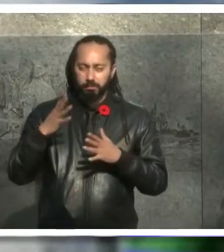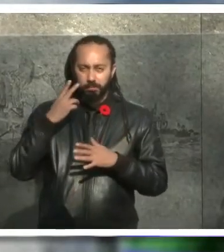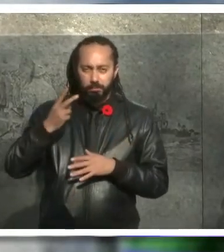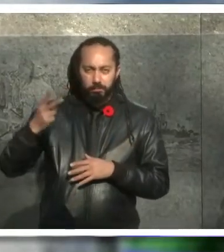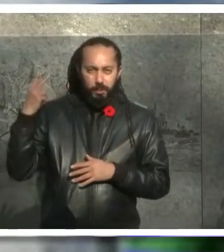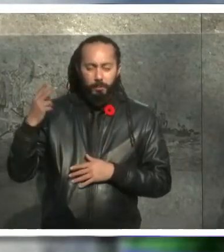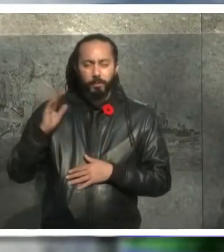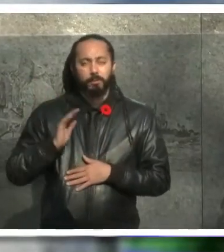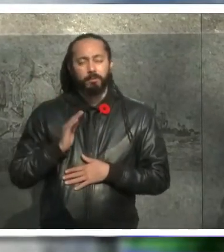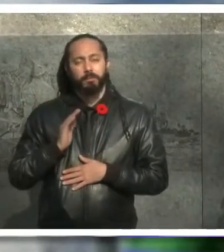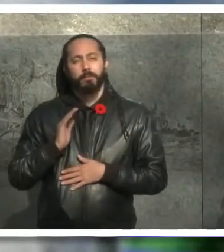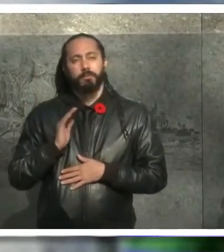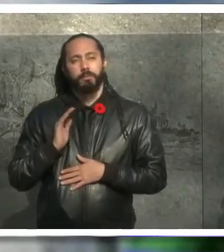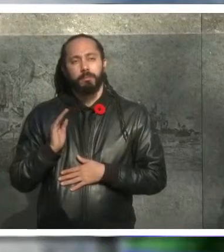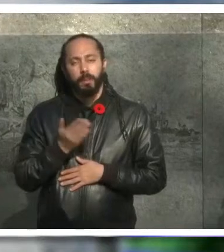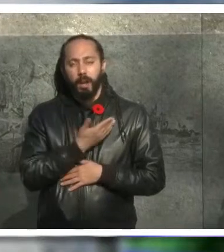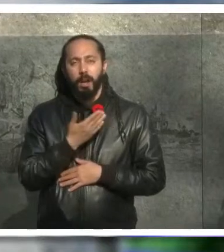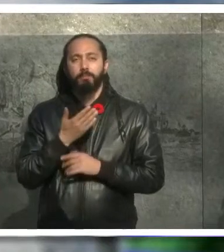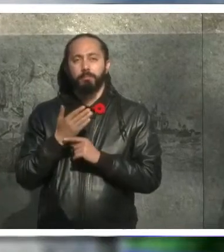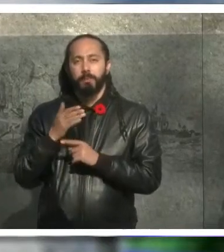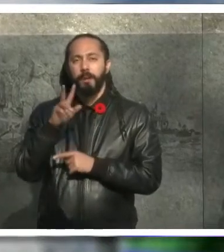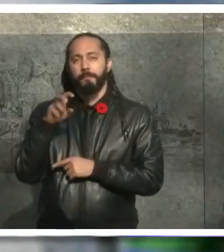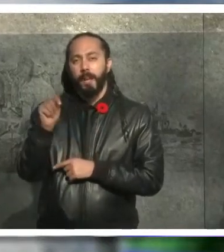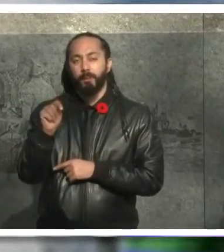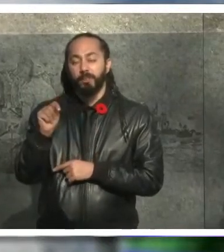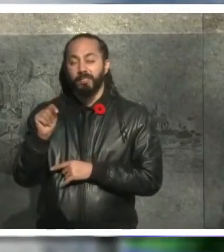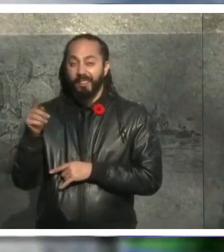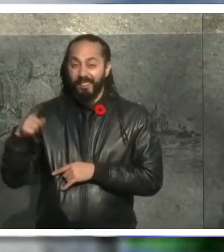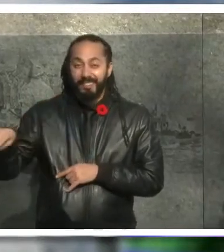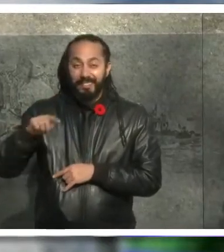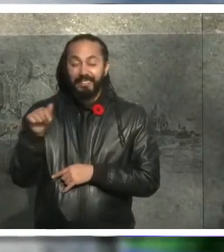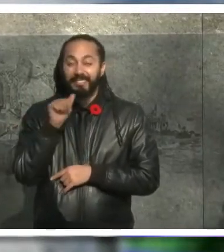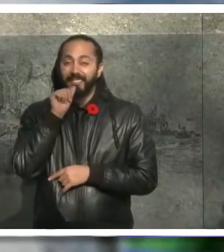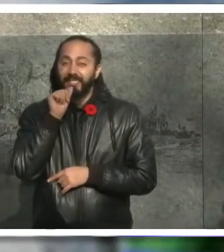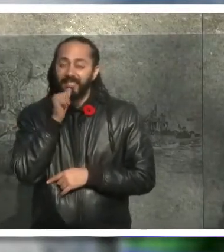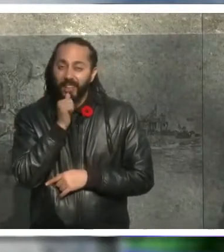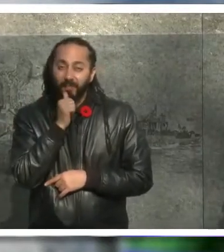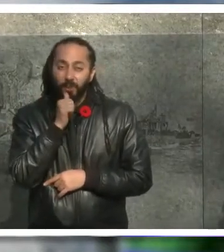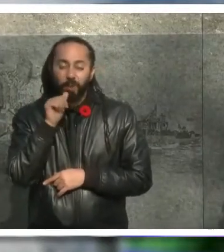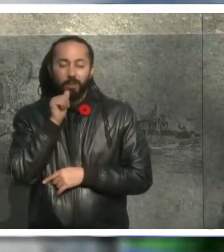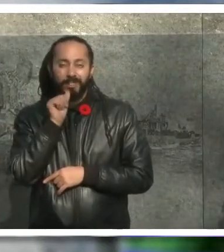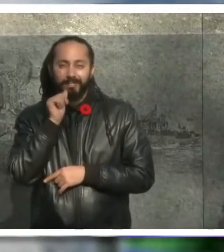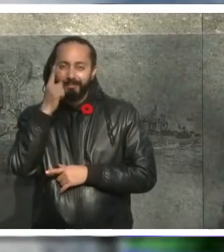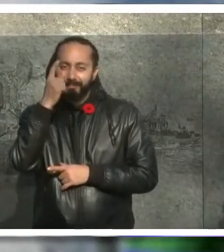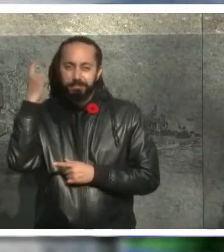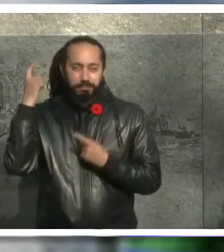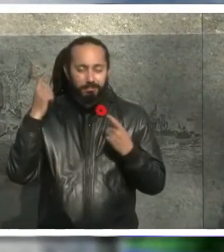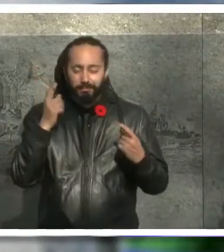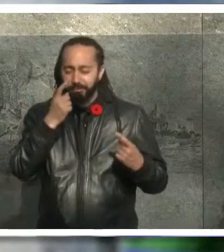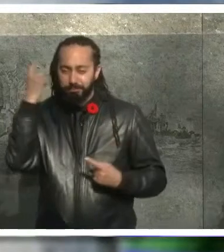It is with gratitude that we remember our veterans and serving members who suffer and who have suffered injuries in body, mind